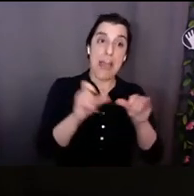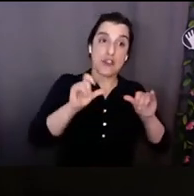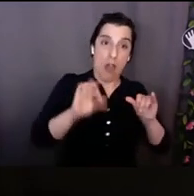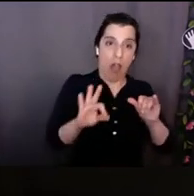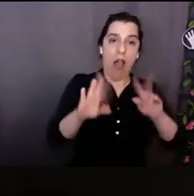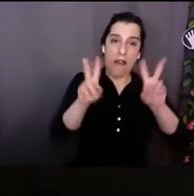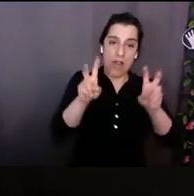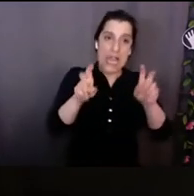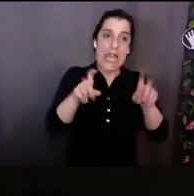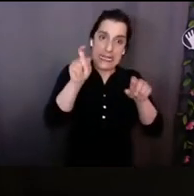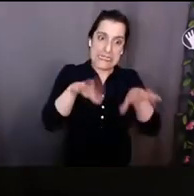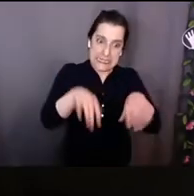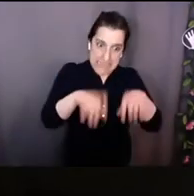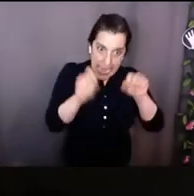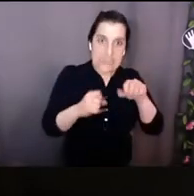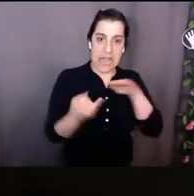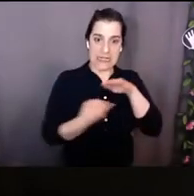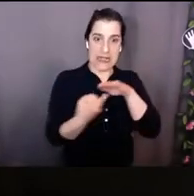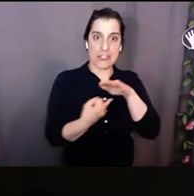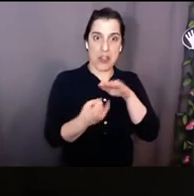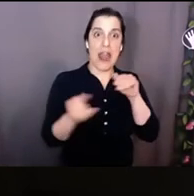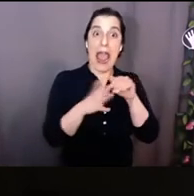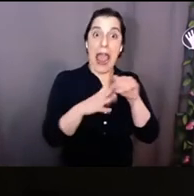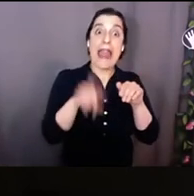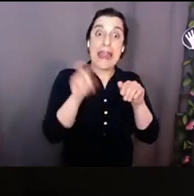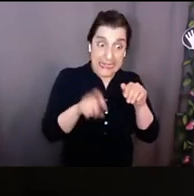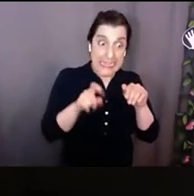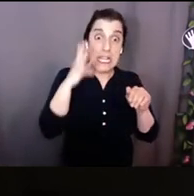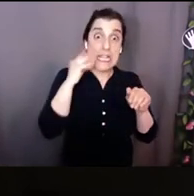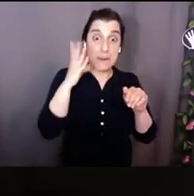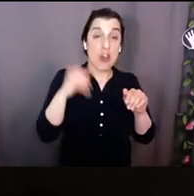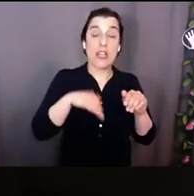needing things that you don't have convenient to hand and marginalization to